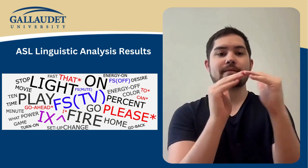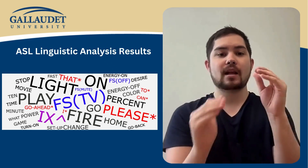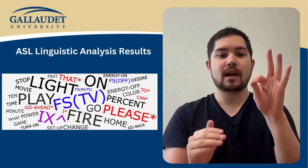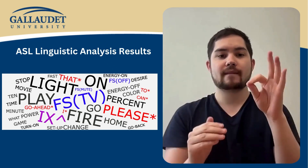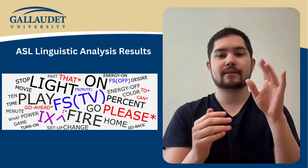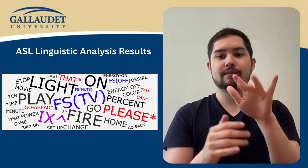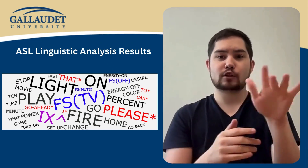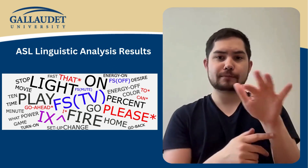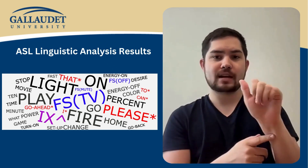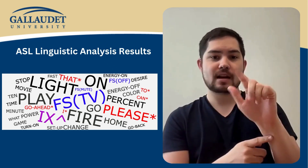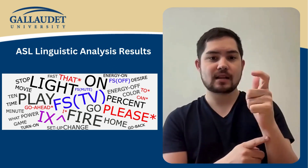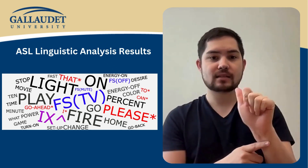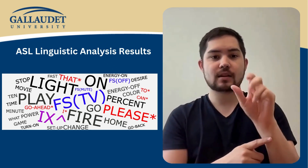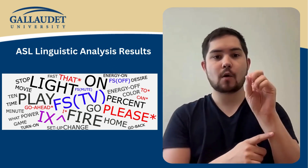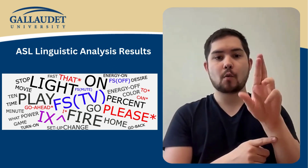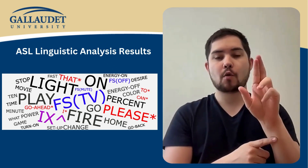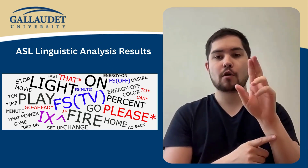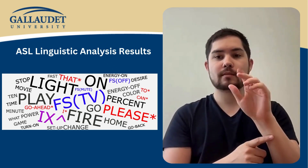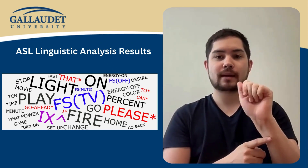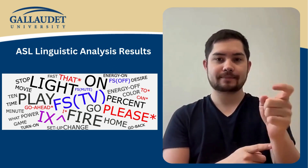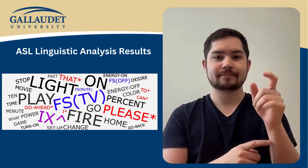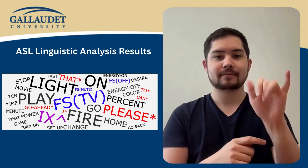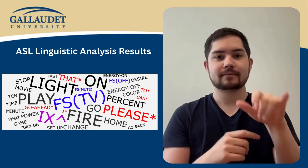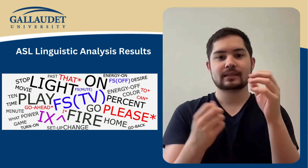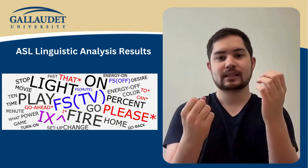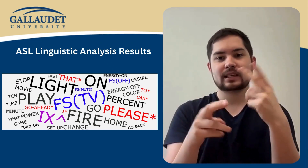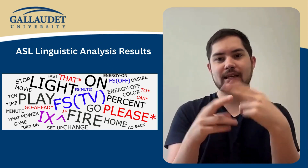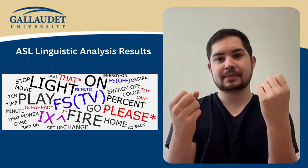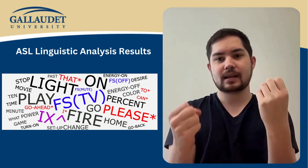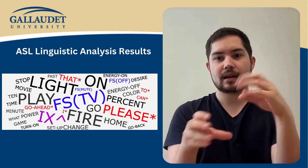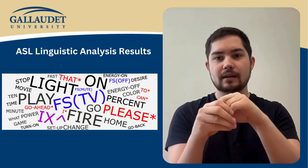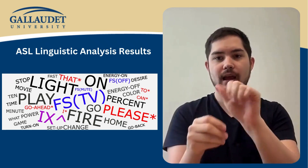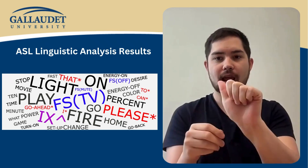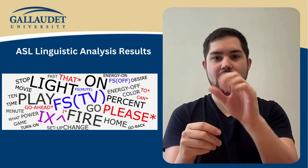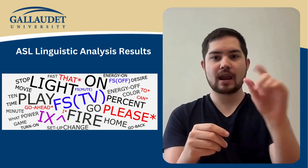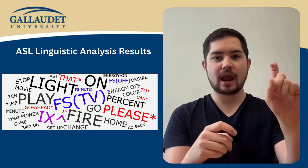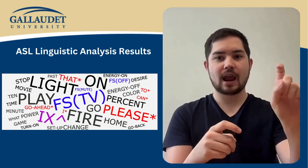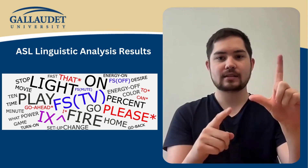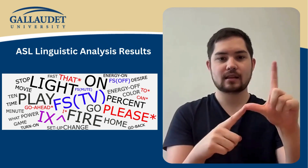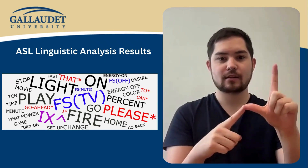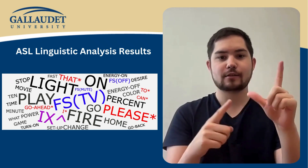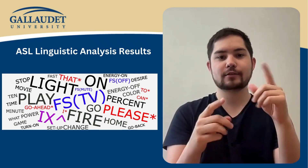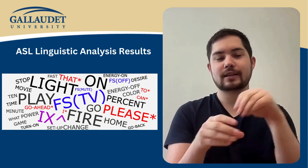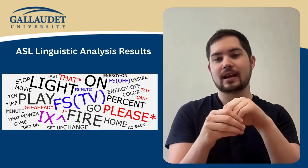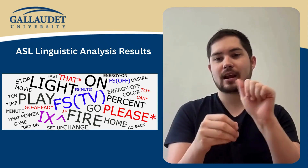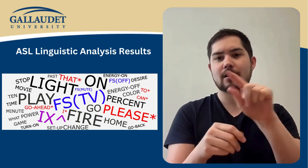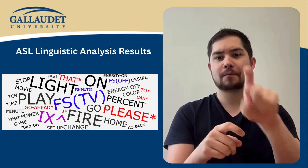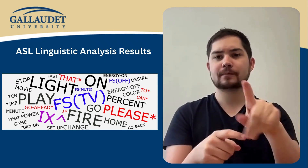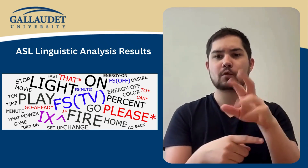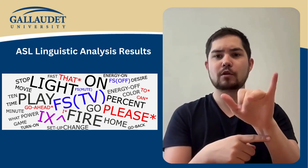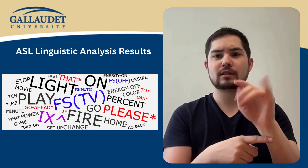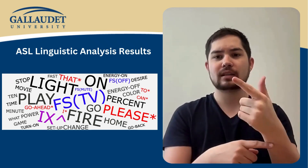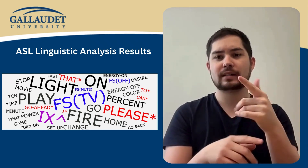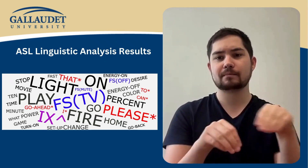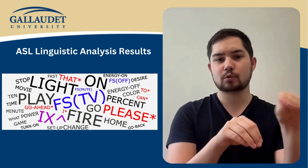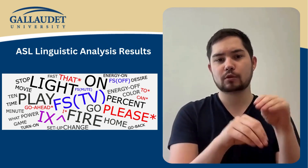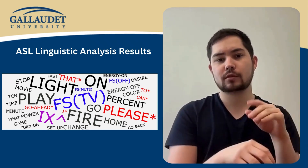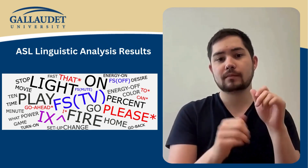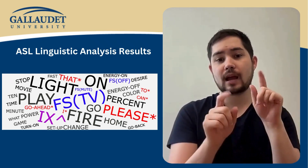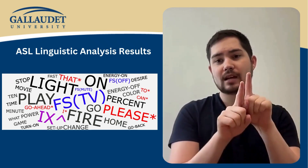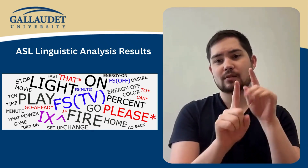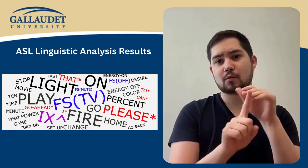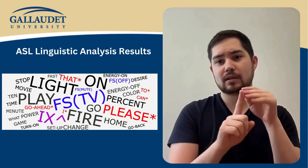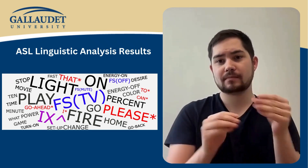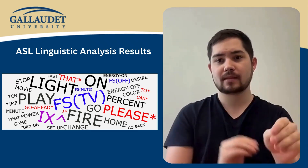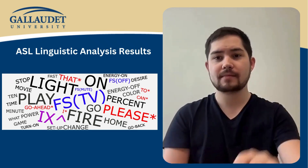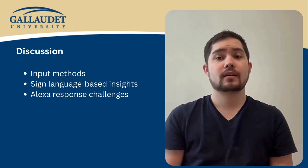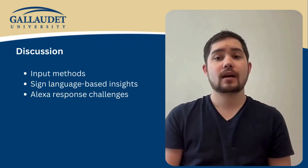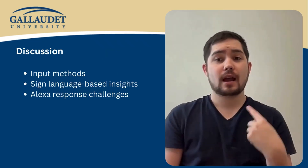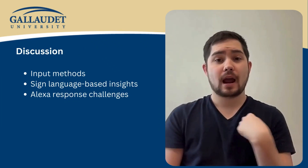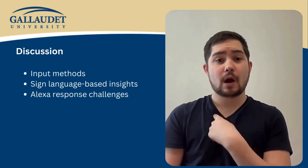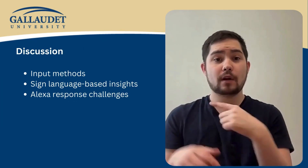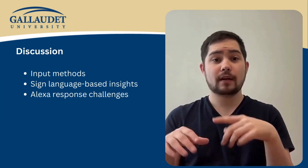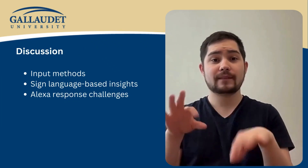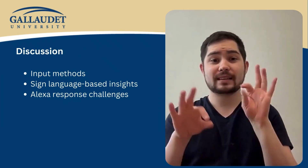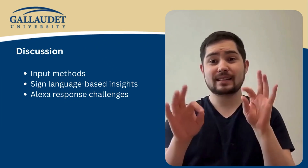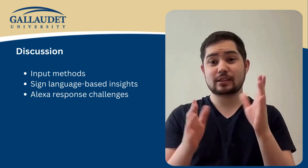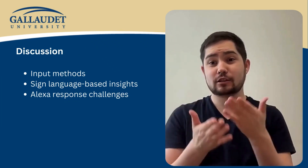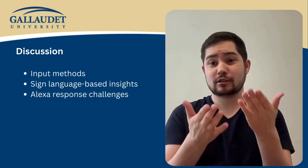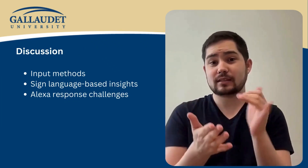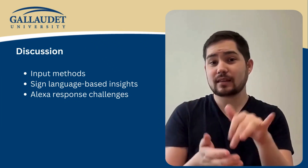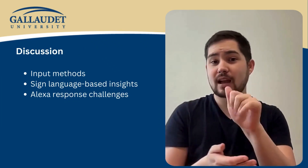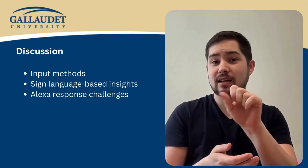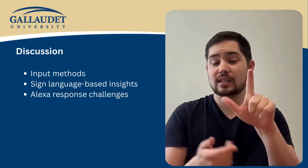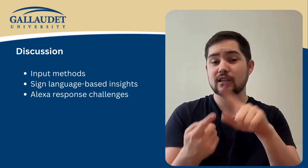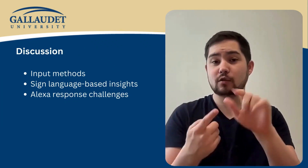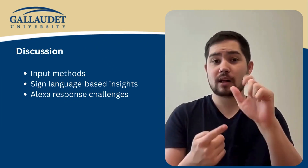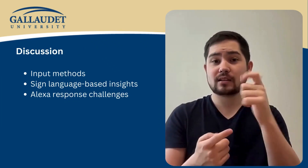or NS(AX) – a name sign involving the letters A and X in a querying motion – as the wake methods.